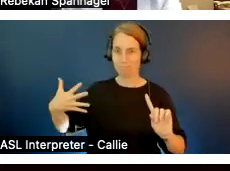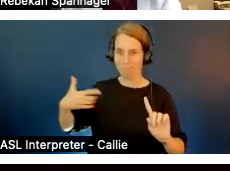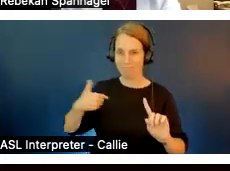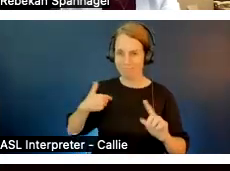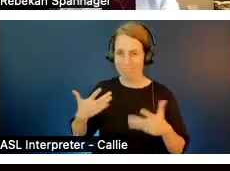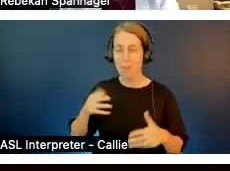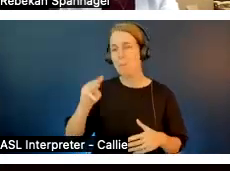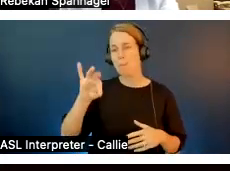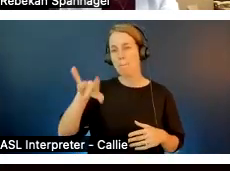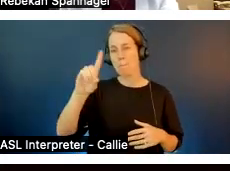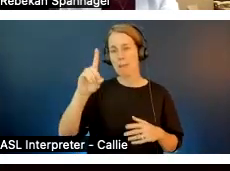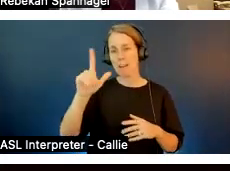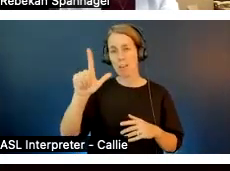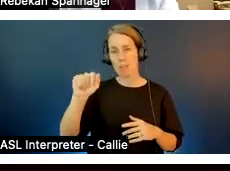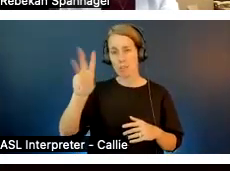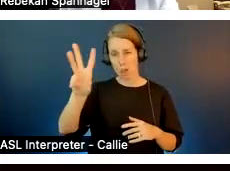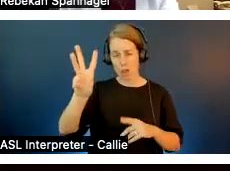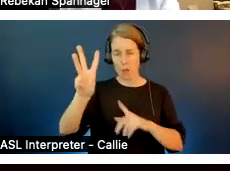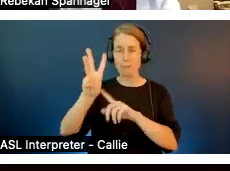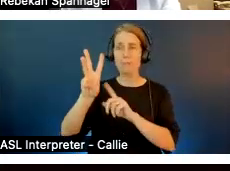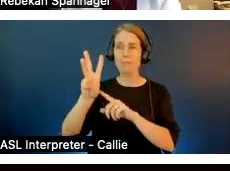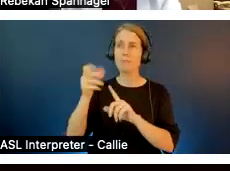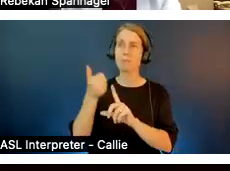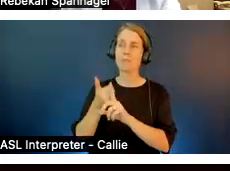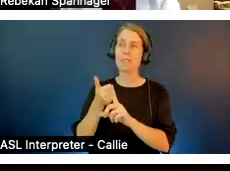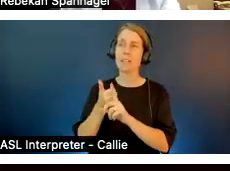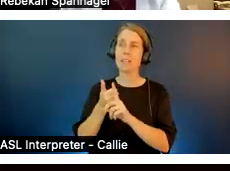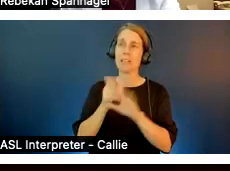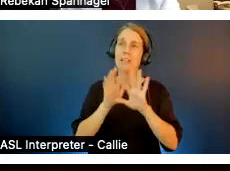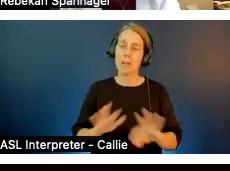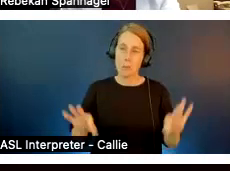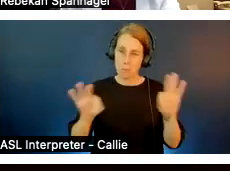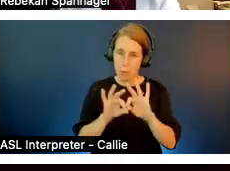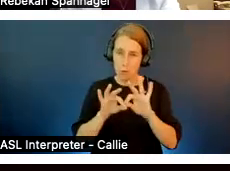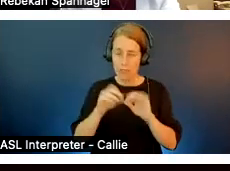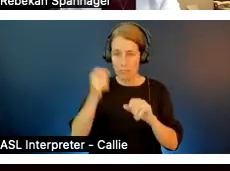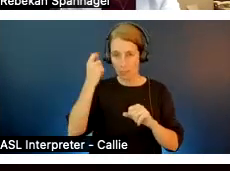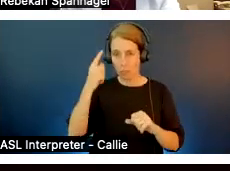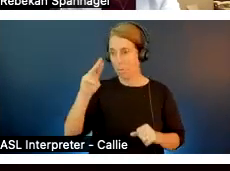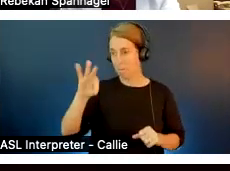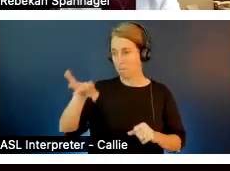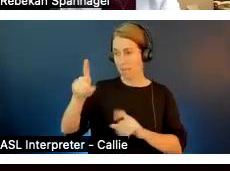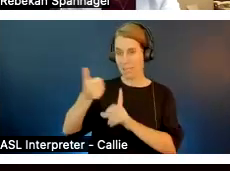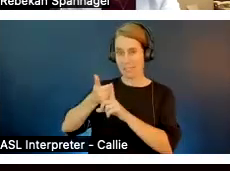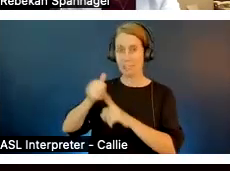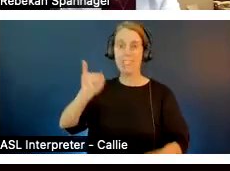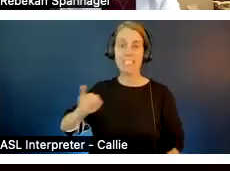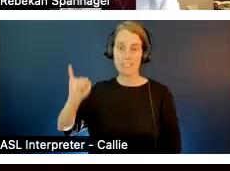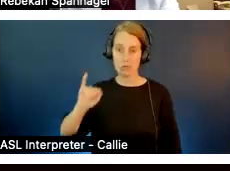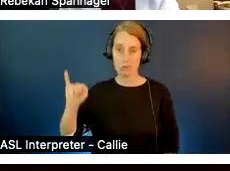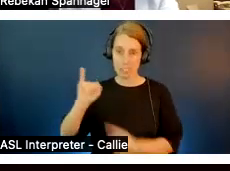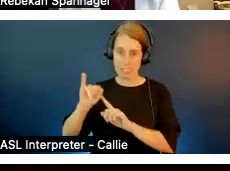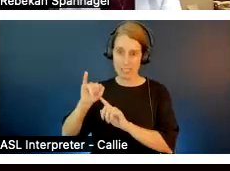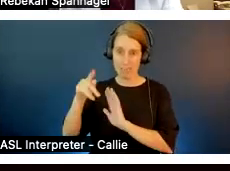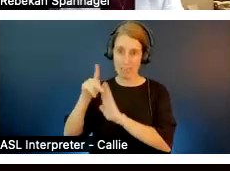always remember is medicaid is an insurance policy so find out what is in your policy